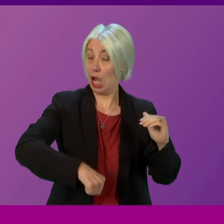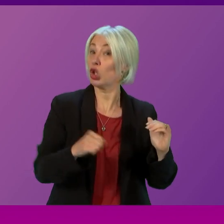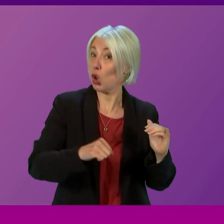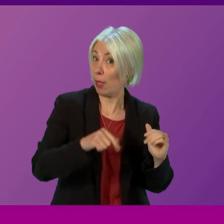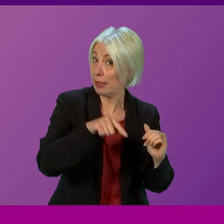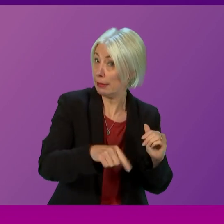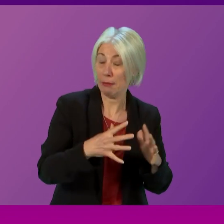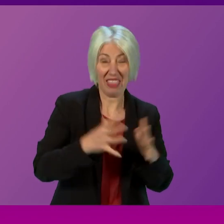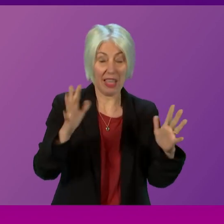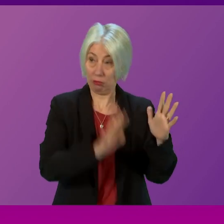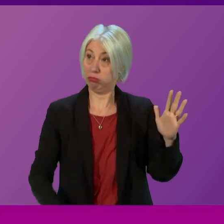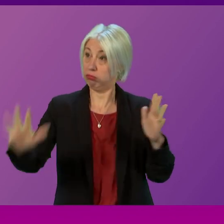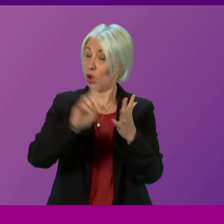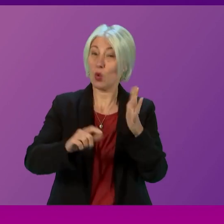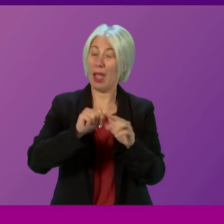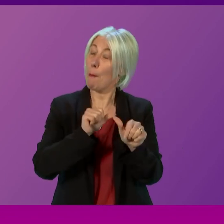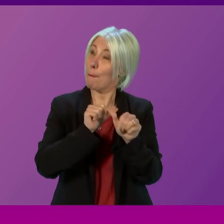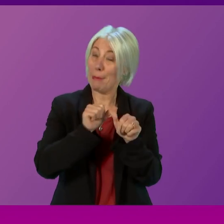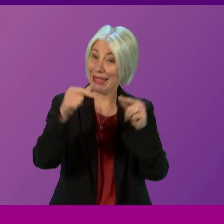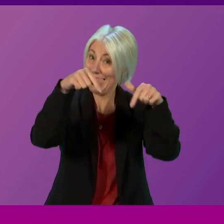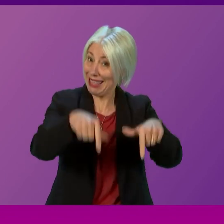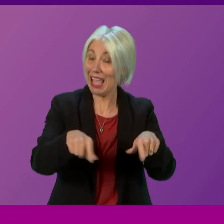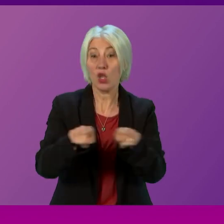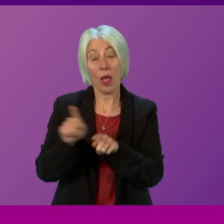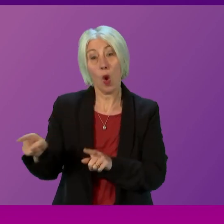than there are anywhere else in the United Kingdom, including where the Conservatives are in